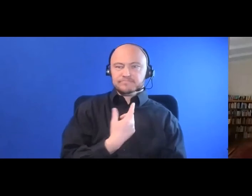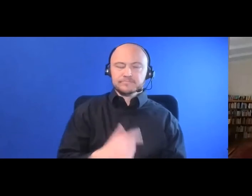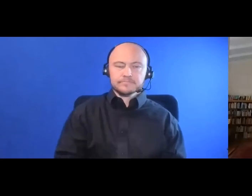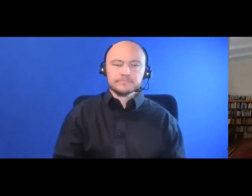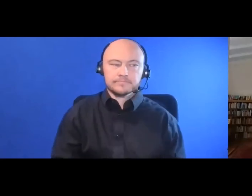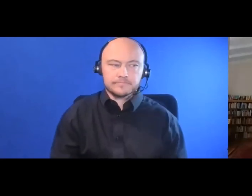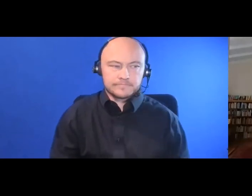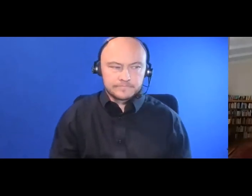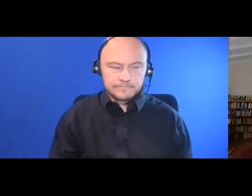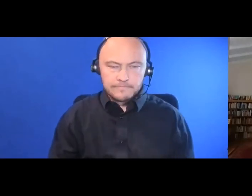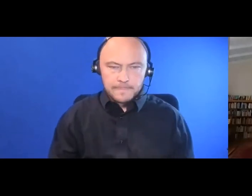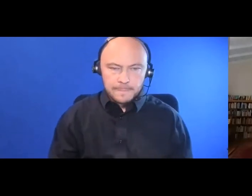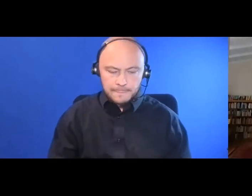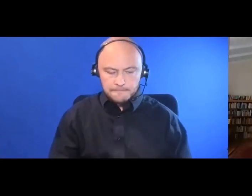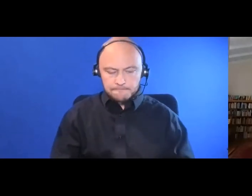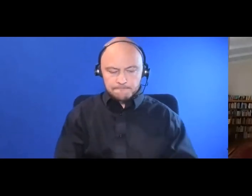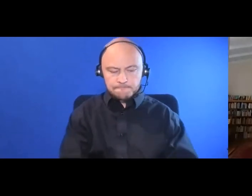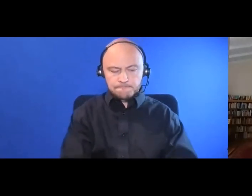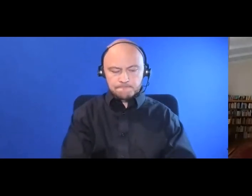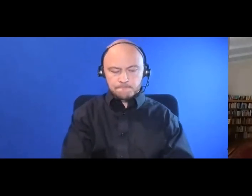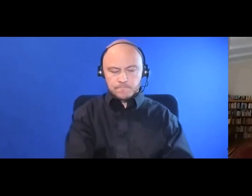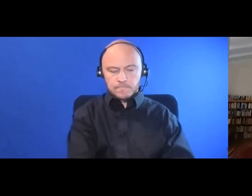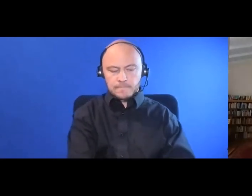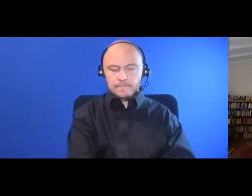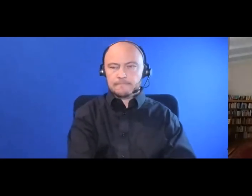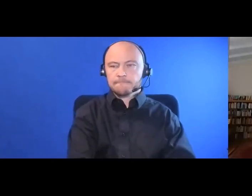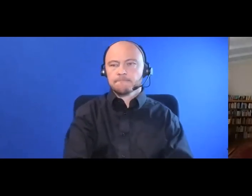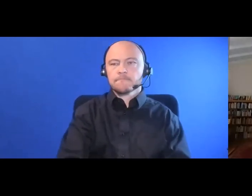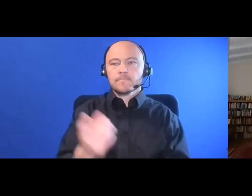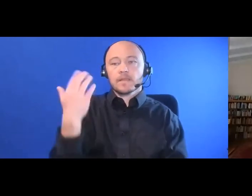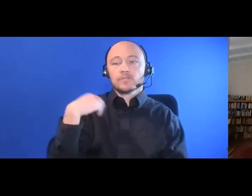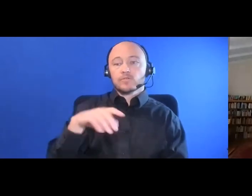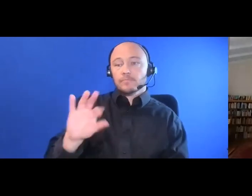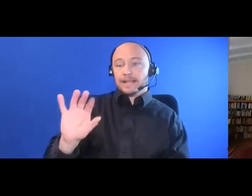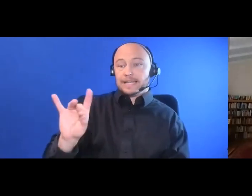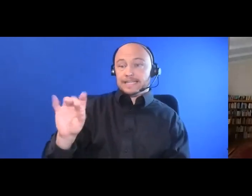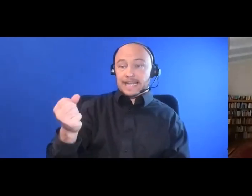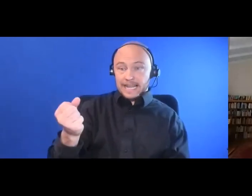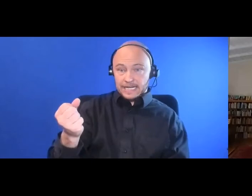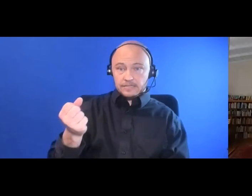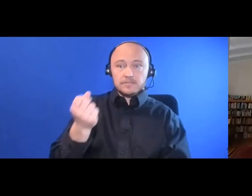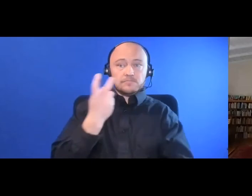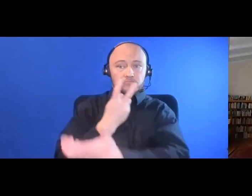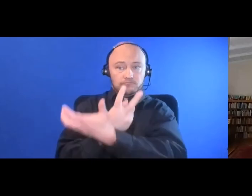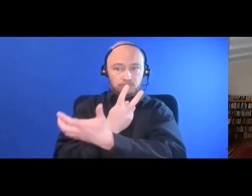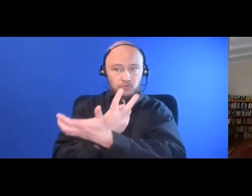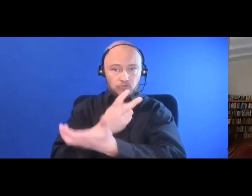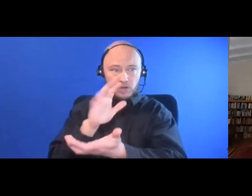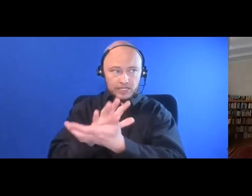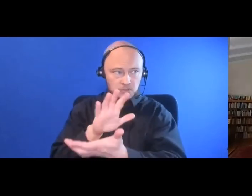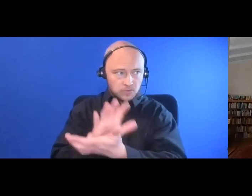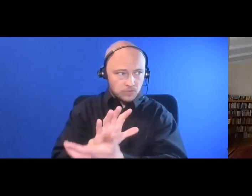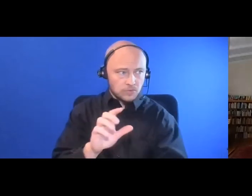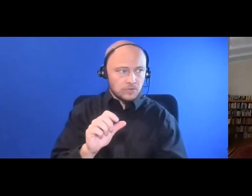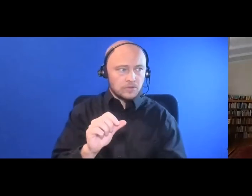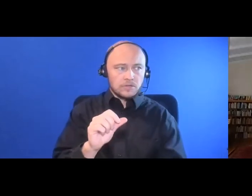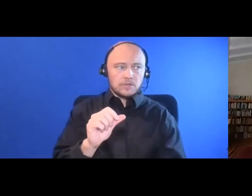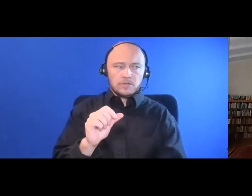I would say that in the '80's when I was in grad school, as I said, there was no such thing as disability.